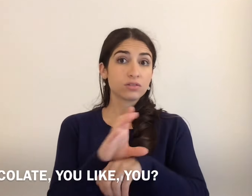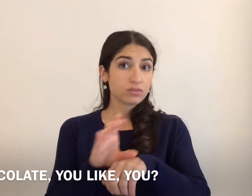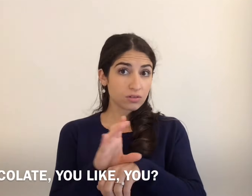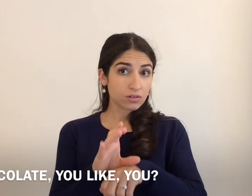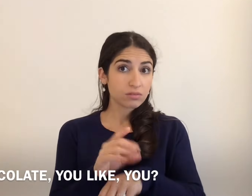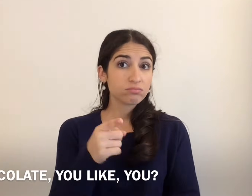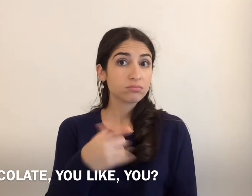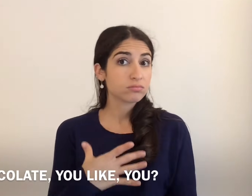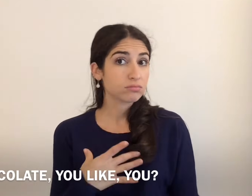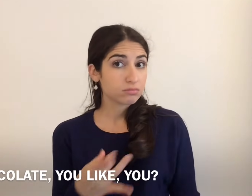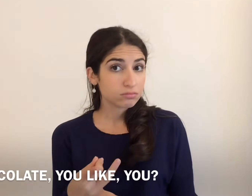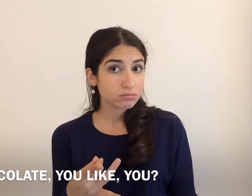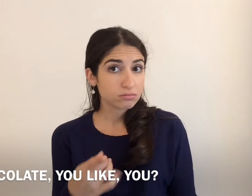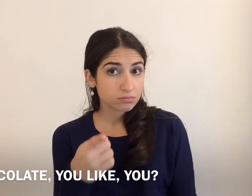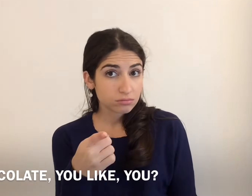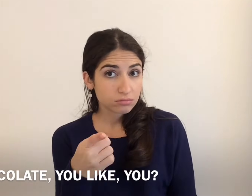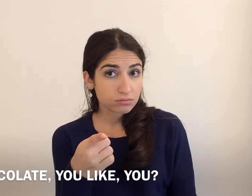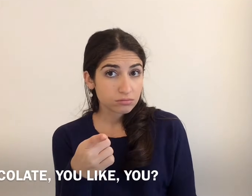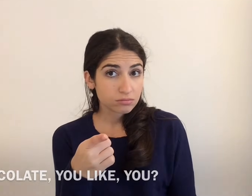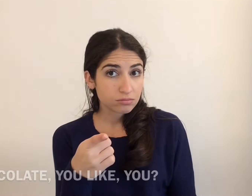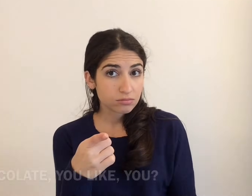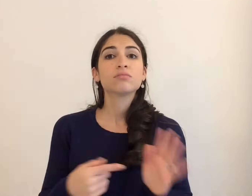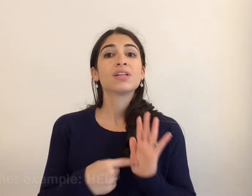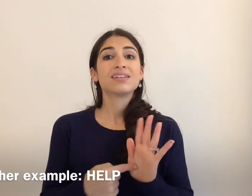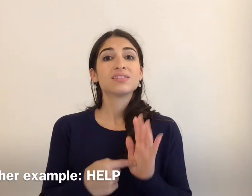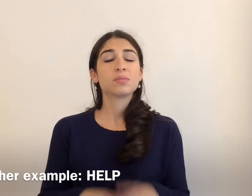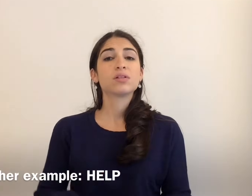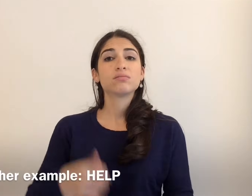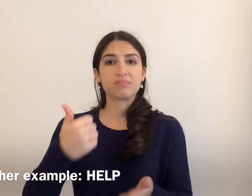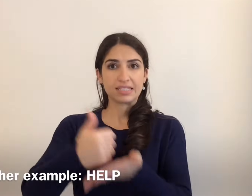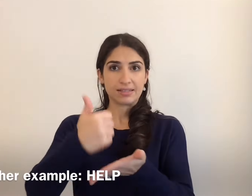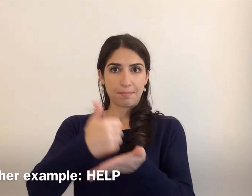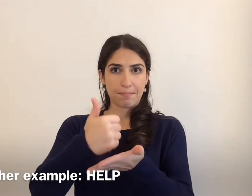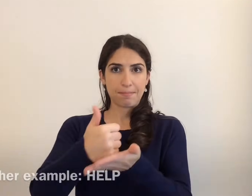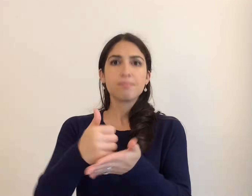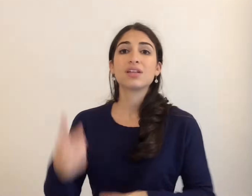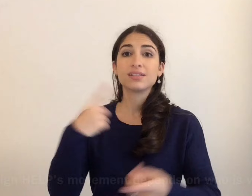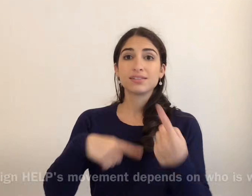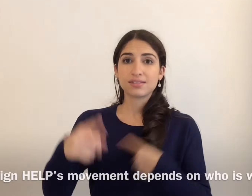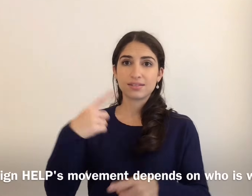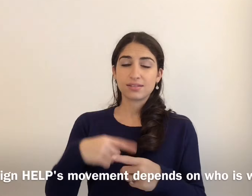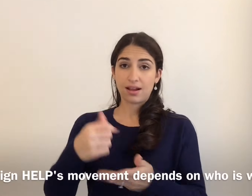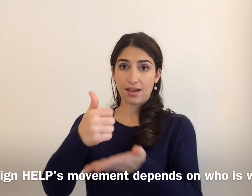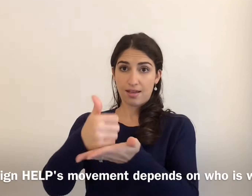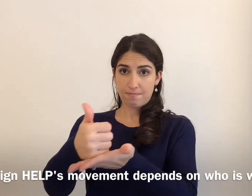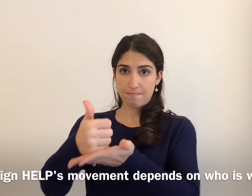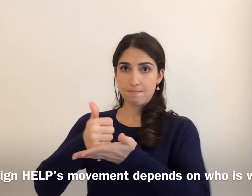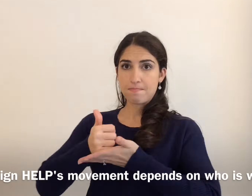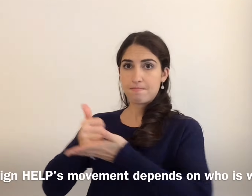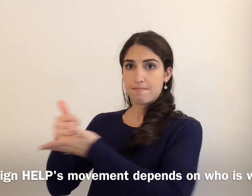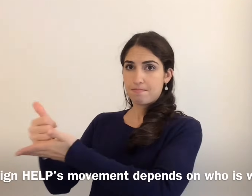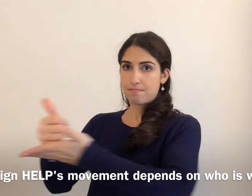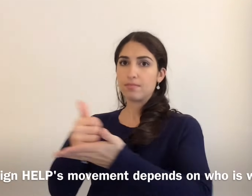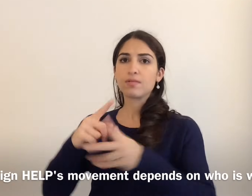CHOCOLATE, YOU LIKE, YOU? Another example... HELP, and that's the sign HELP, it's